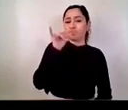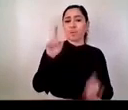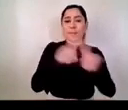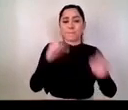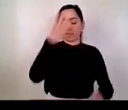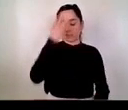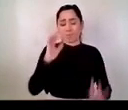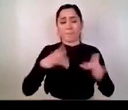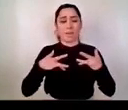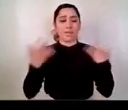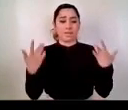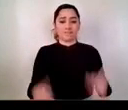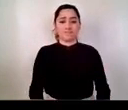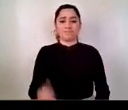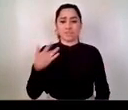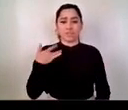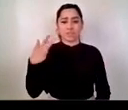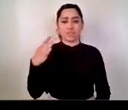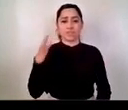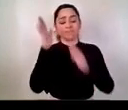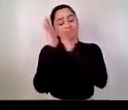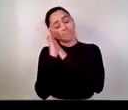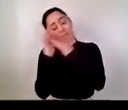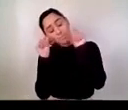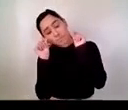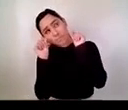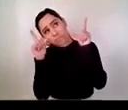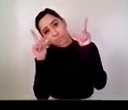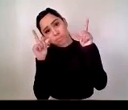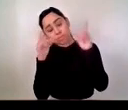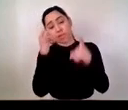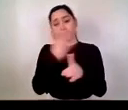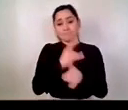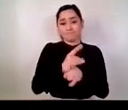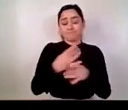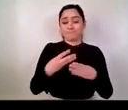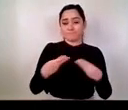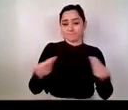You also tend to wake up in the middle of the night when the sedating effects have worn off.